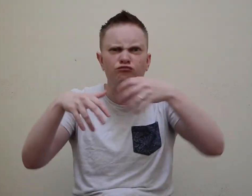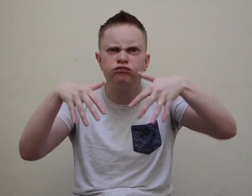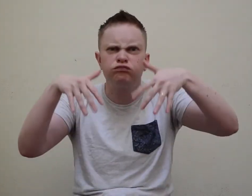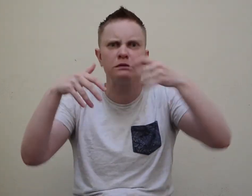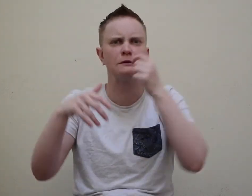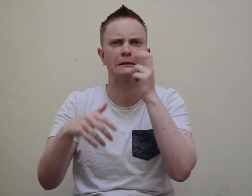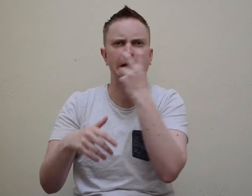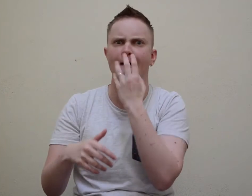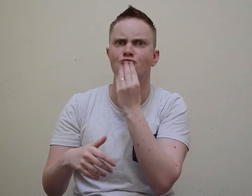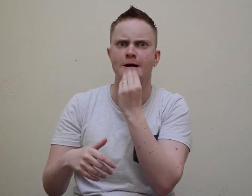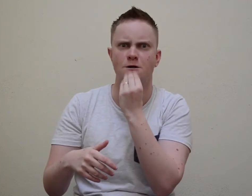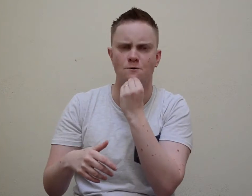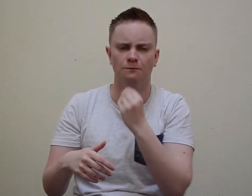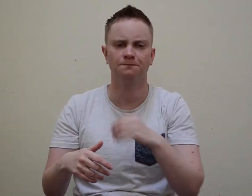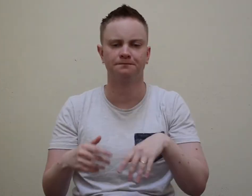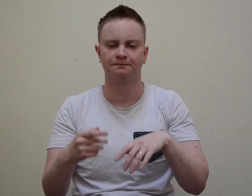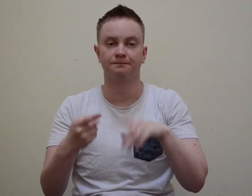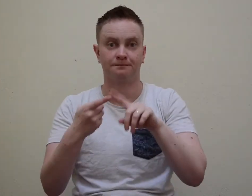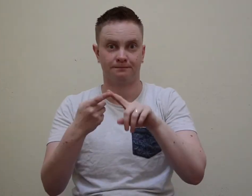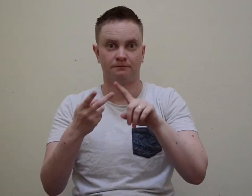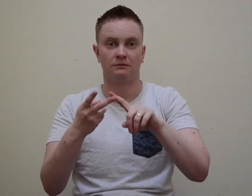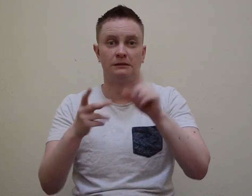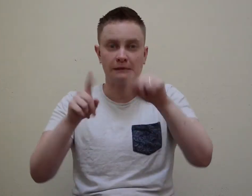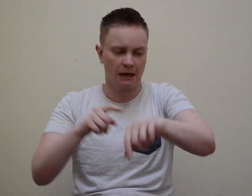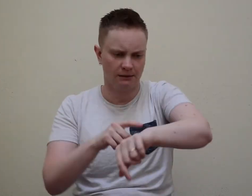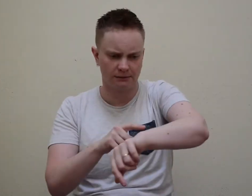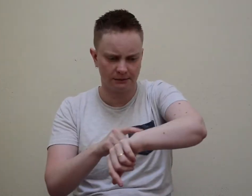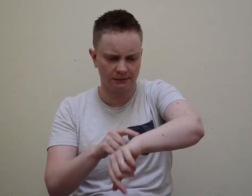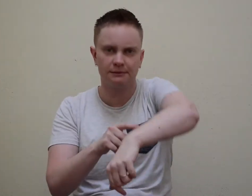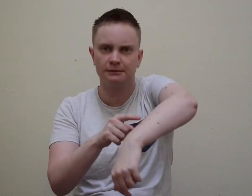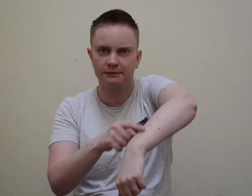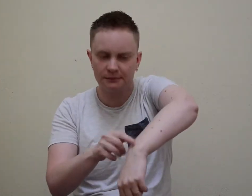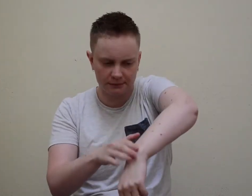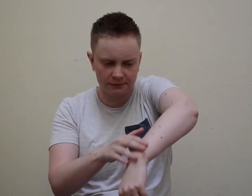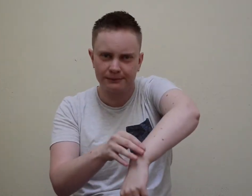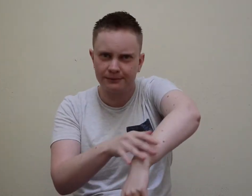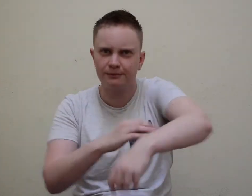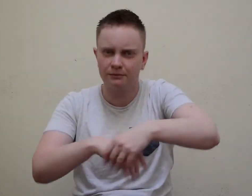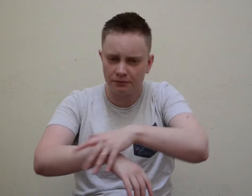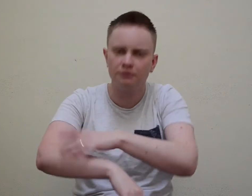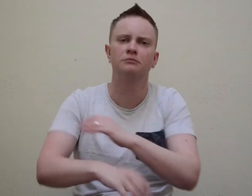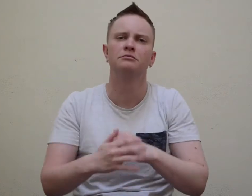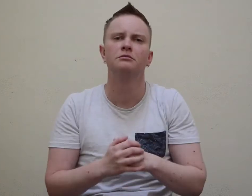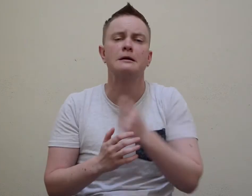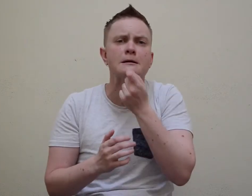they've started to grow a few hairs and they've started to go dark brown, started getting some hairs on my arms,